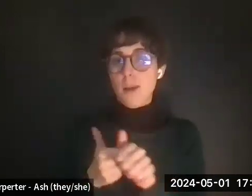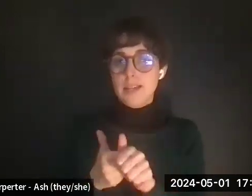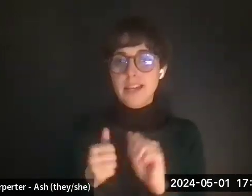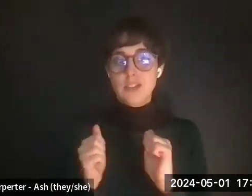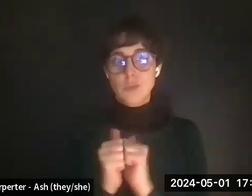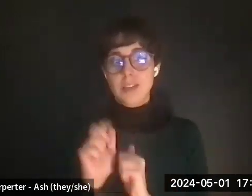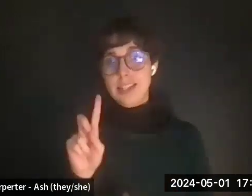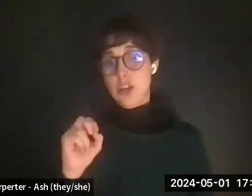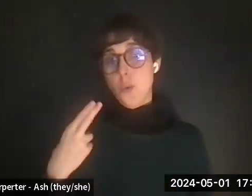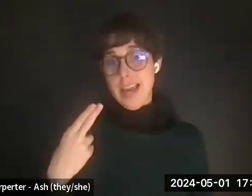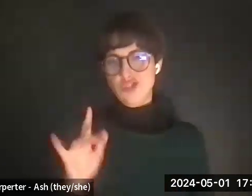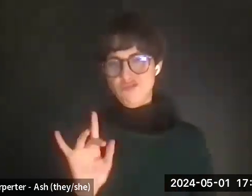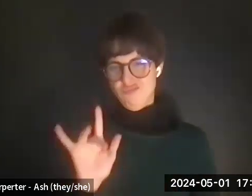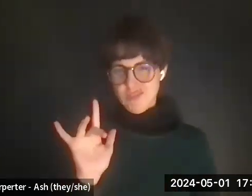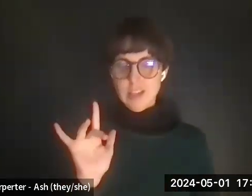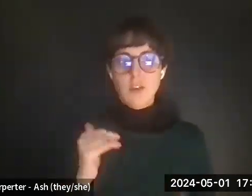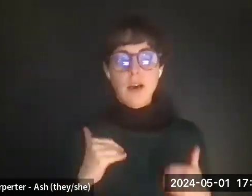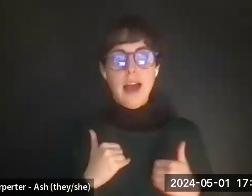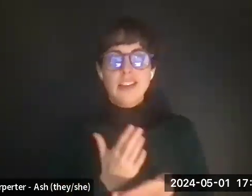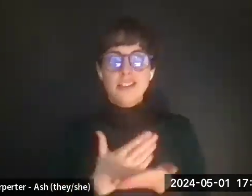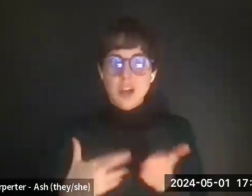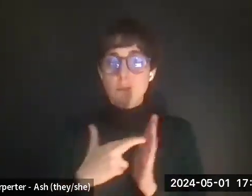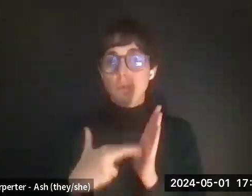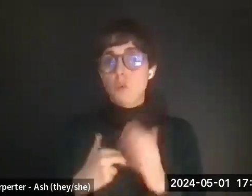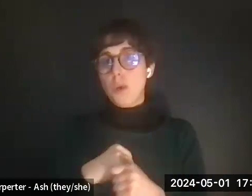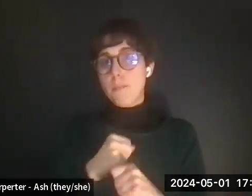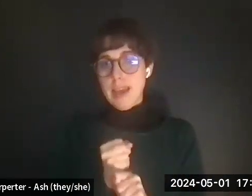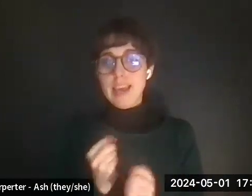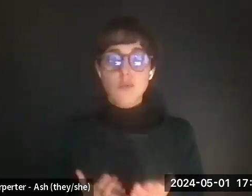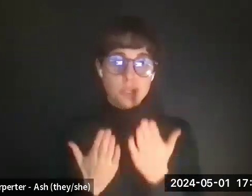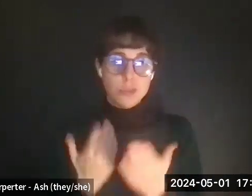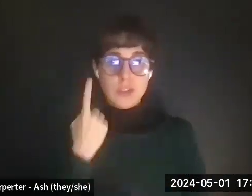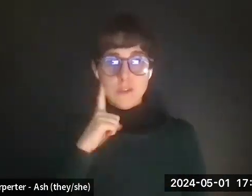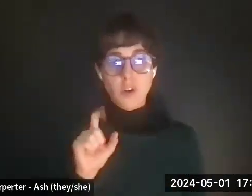first we several rulemaking recommendations for substance use disorder professionals and trainees.